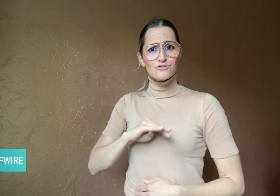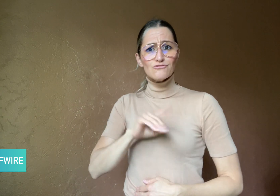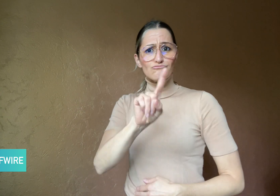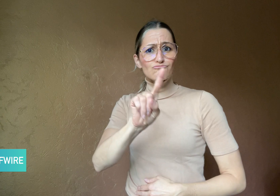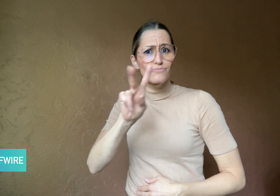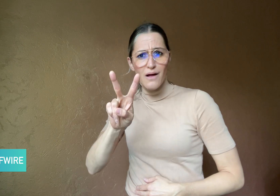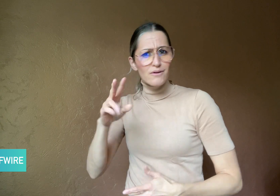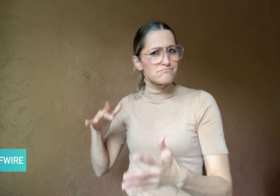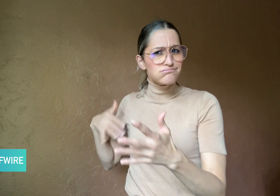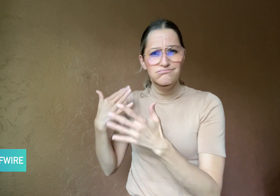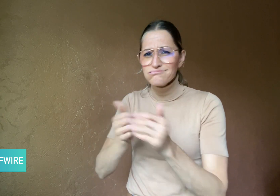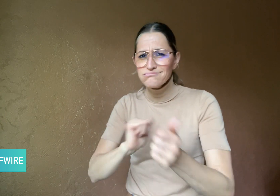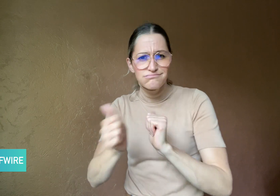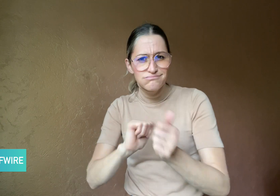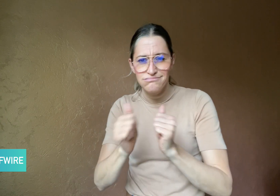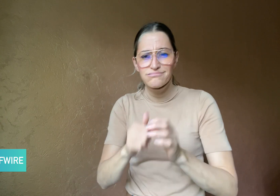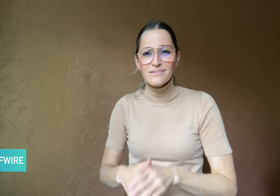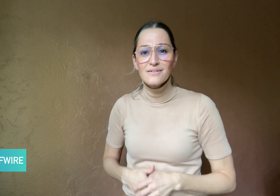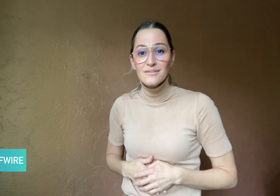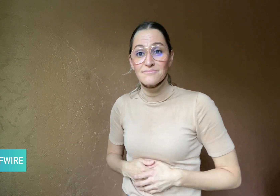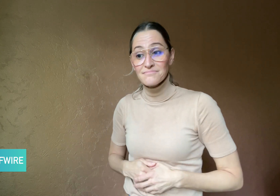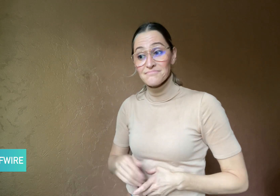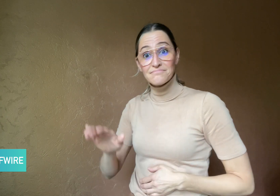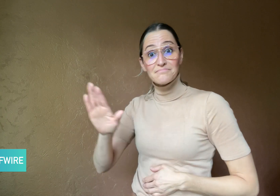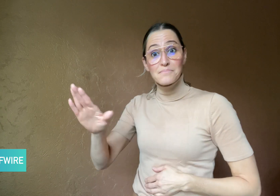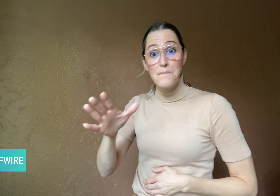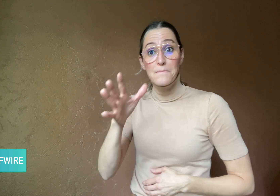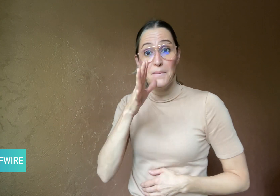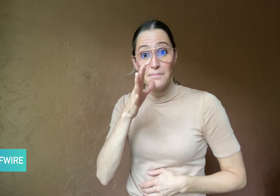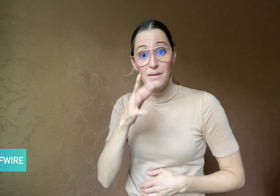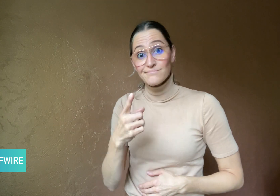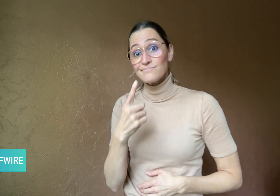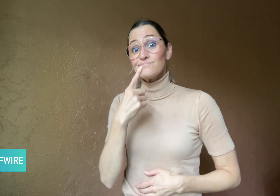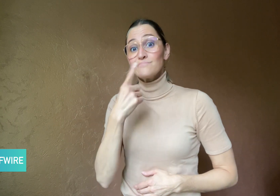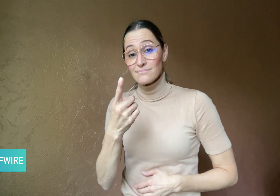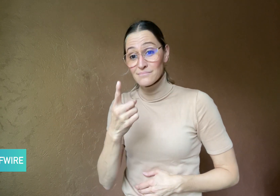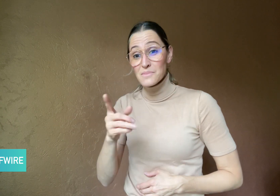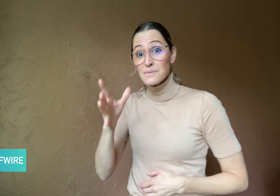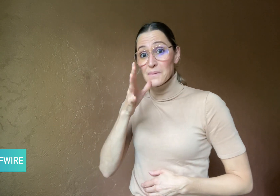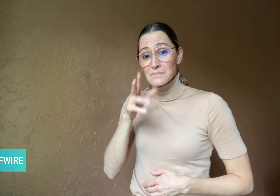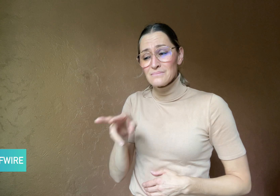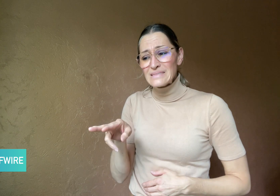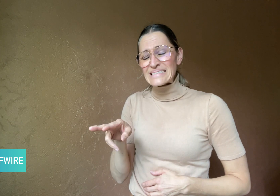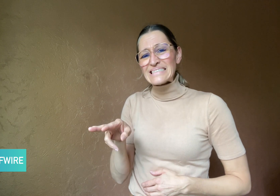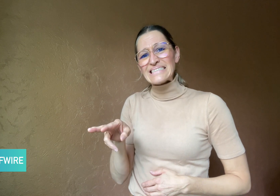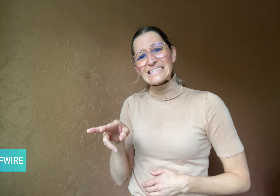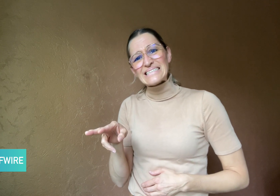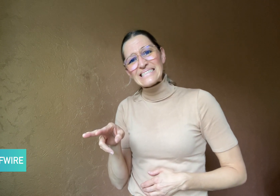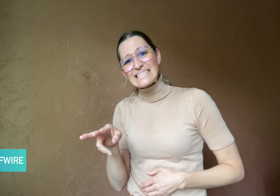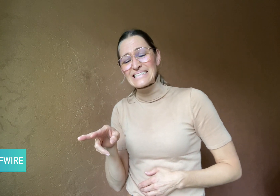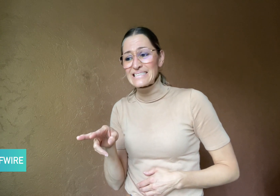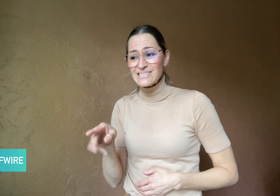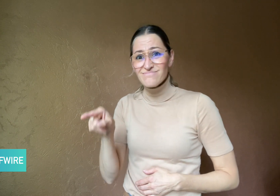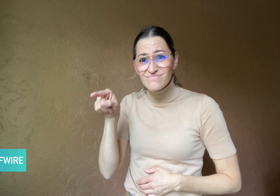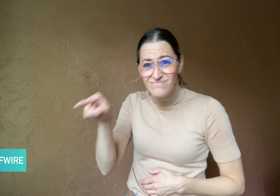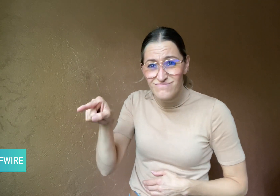been competing since she was 12 years old.